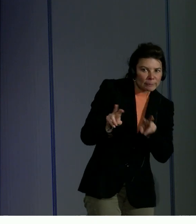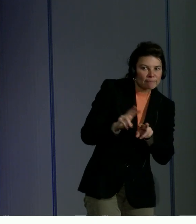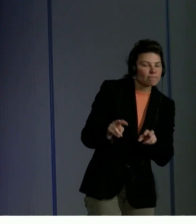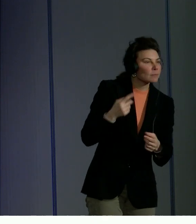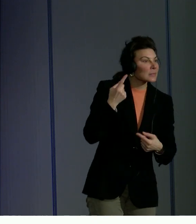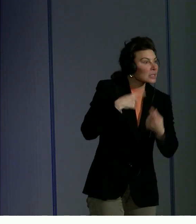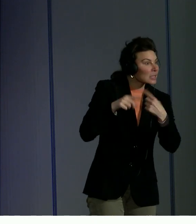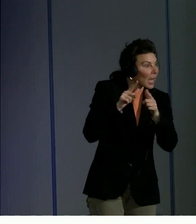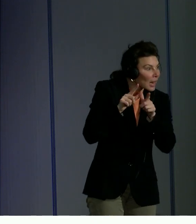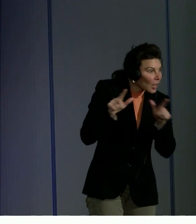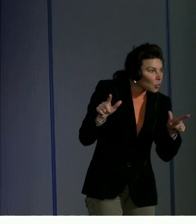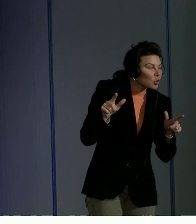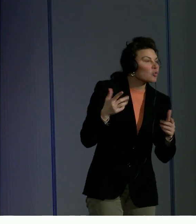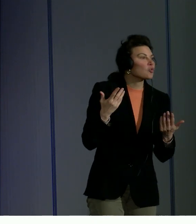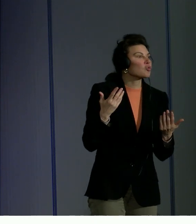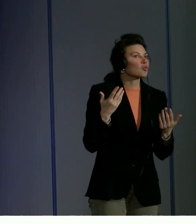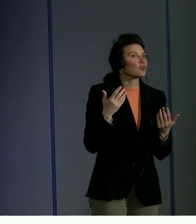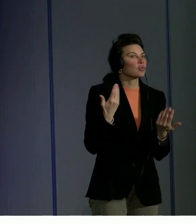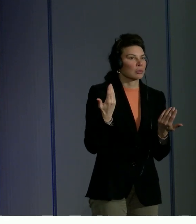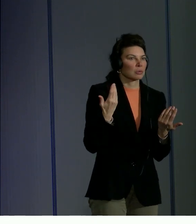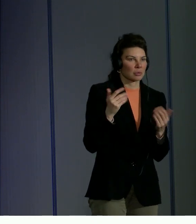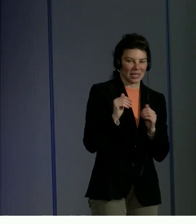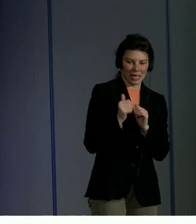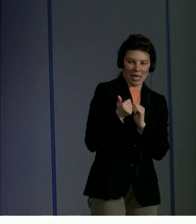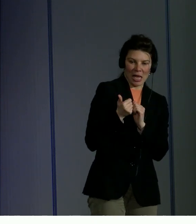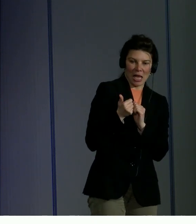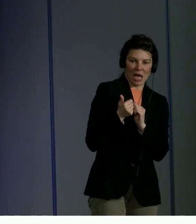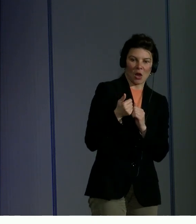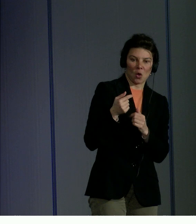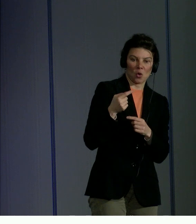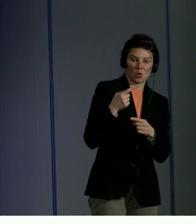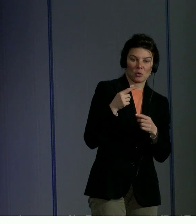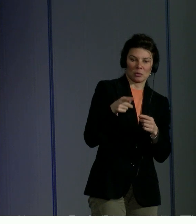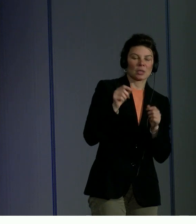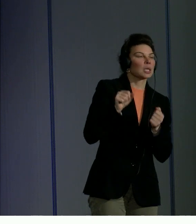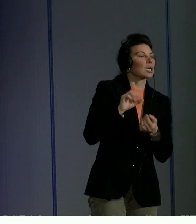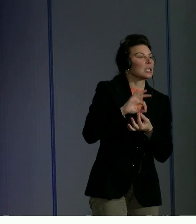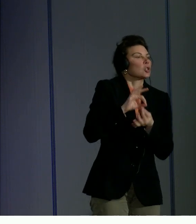the opportunity for that to be able to be interpreted within NLP. Wouldn't